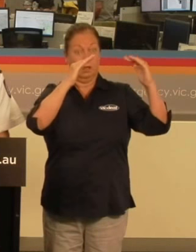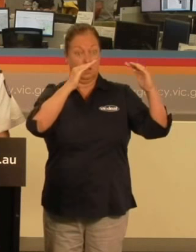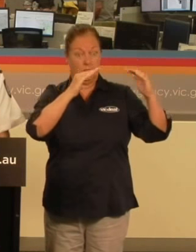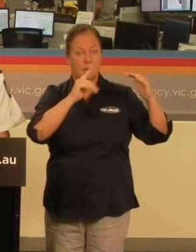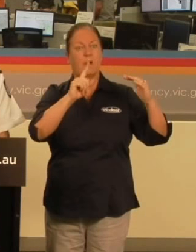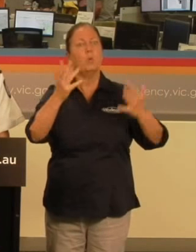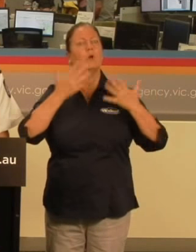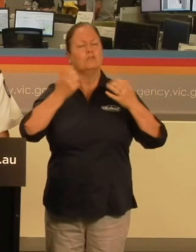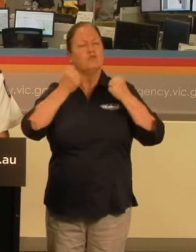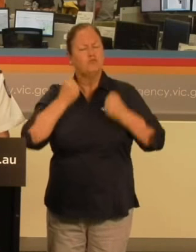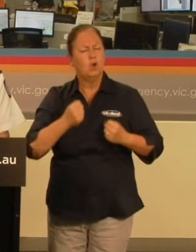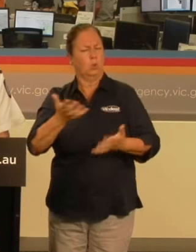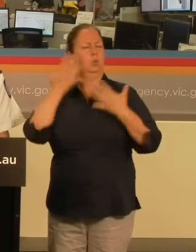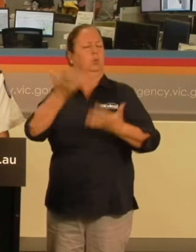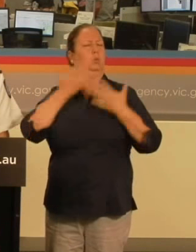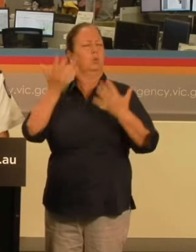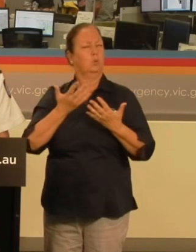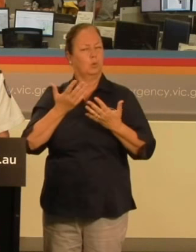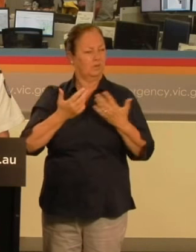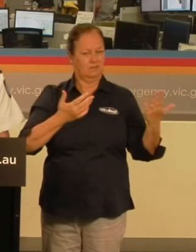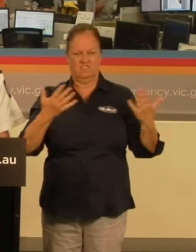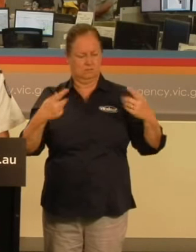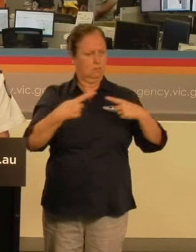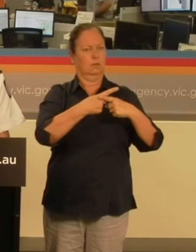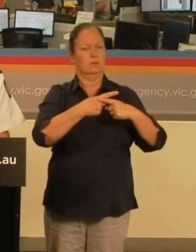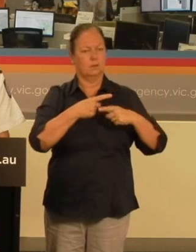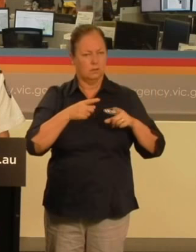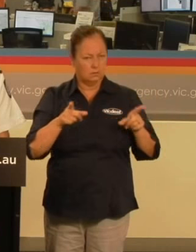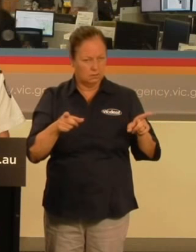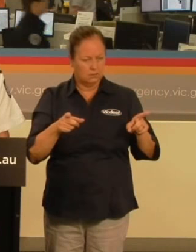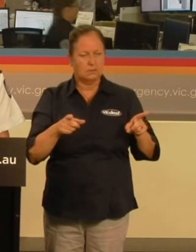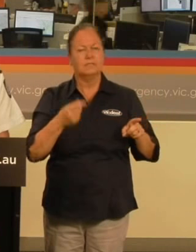we've got overnight temperatures staying up in some parts the hottest part of the